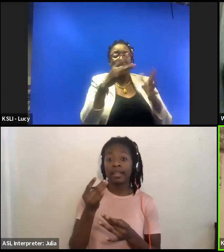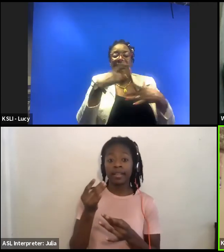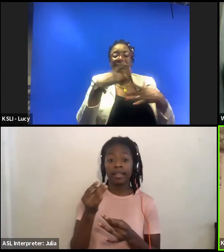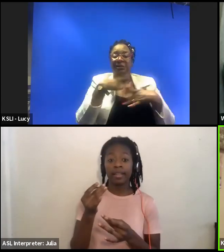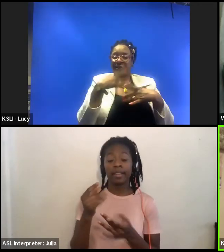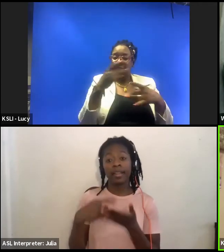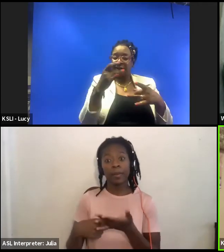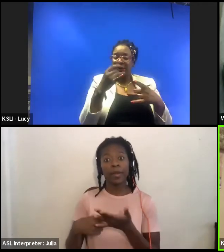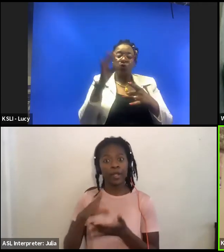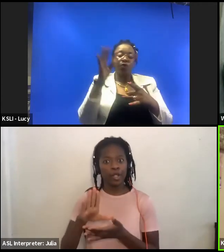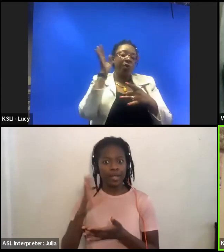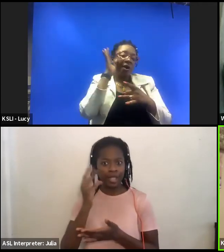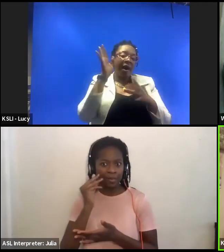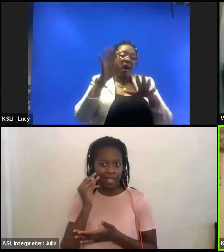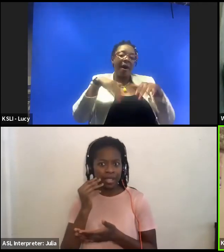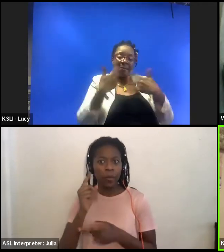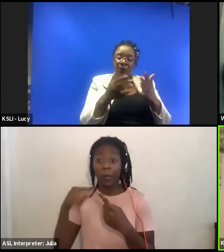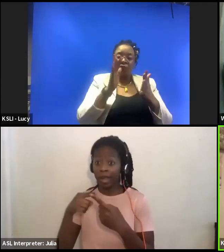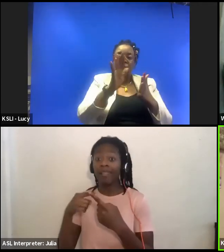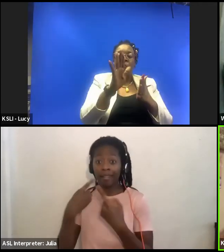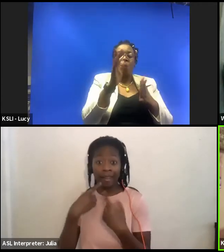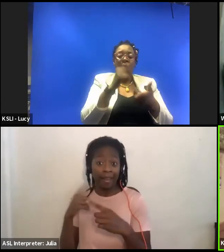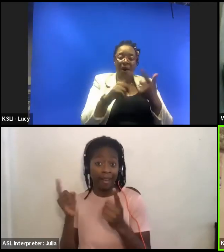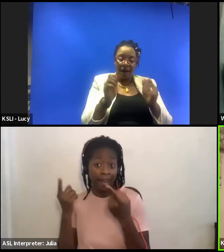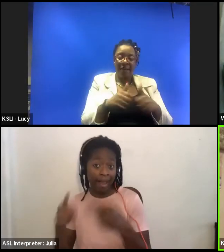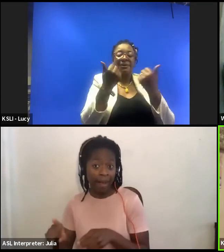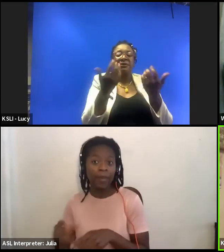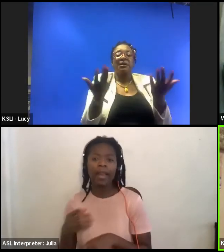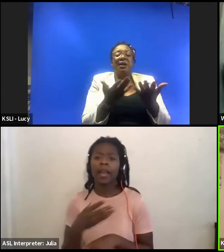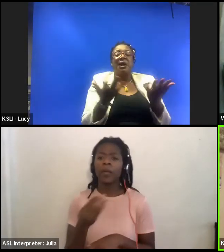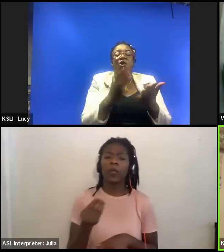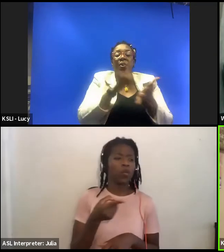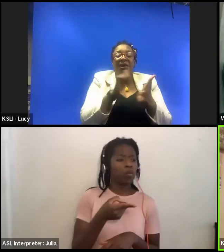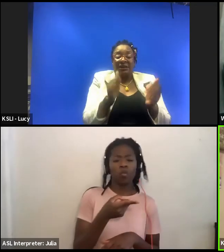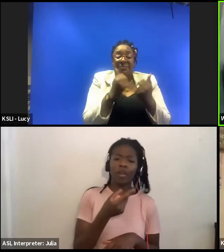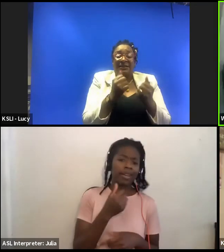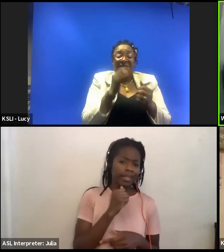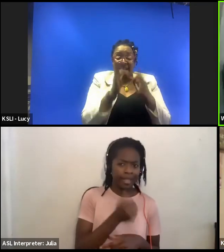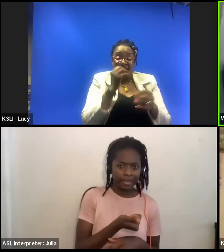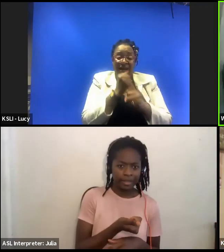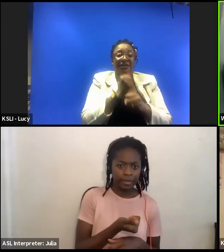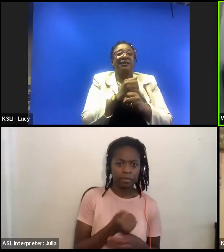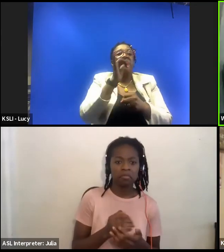and how that's been for you and when it has and what that has helped you grow from.